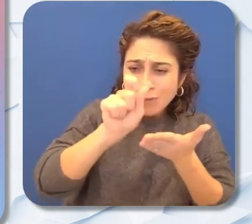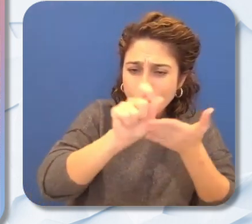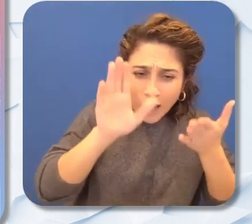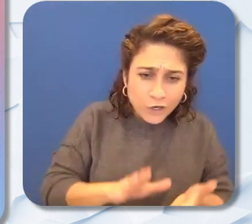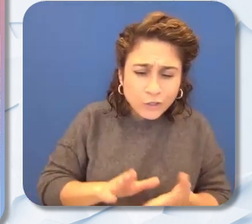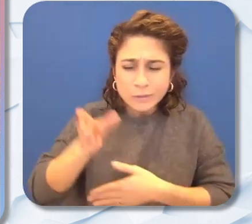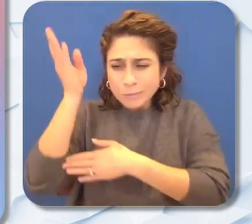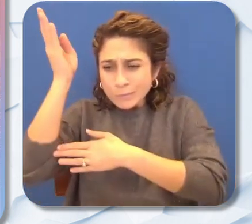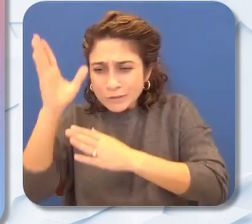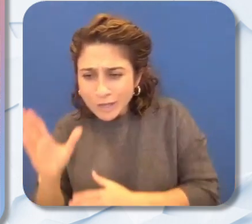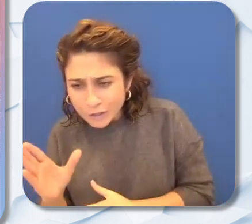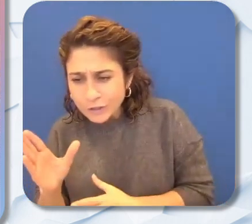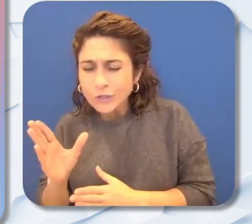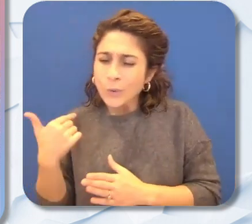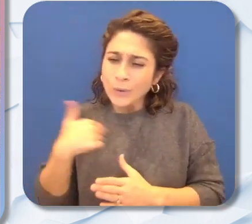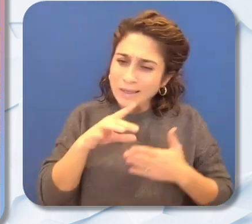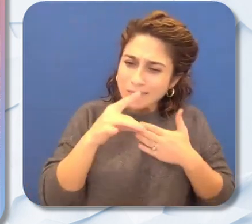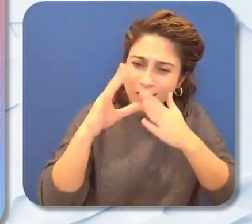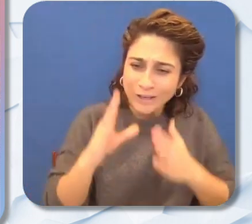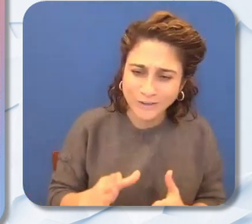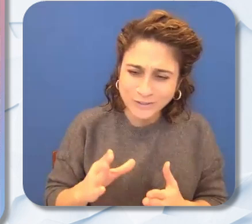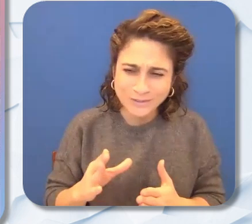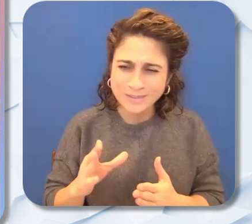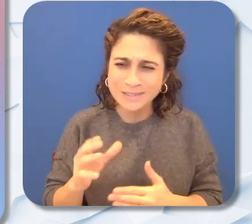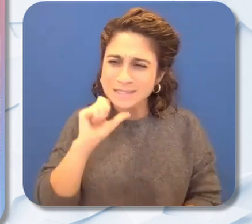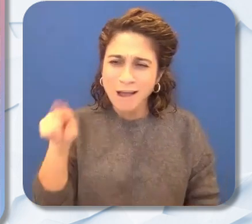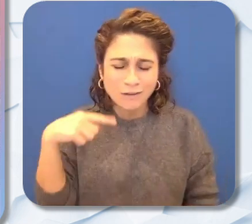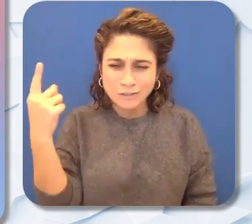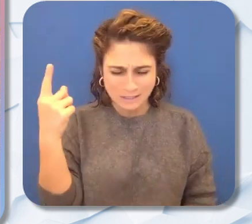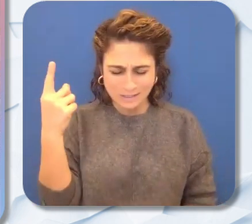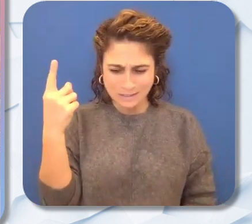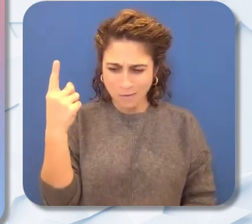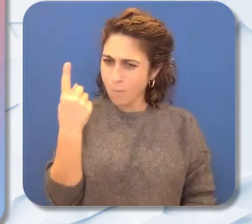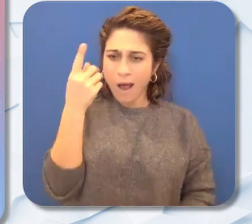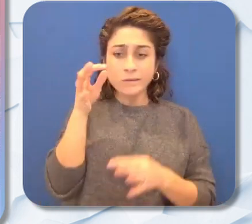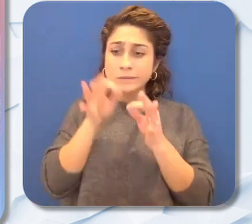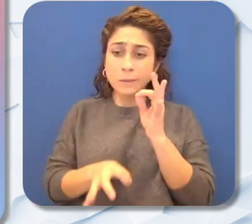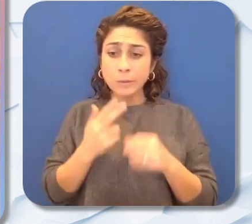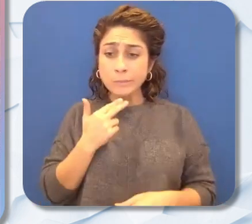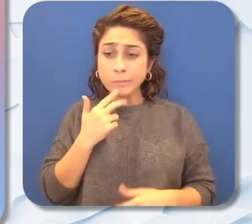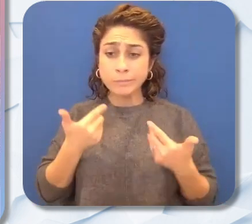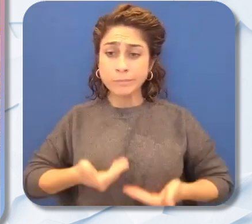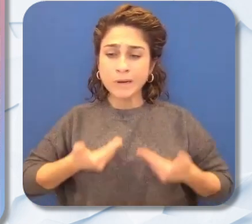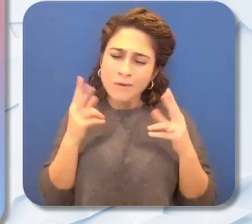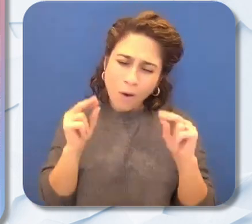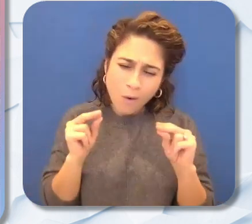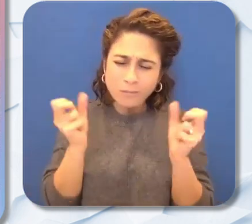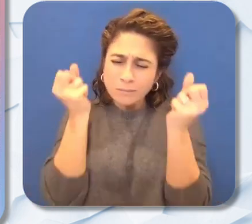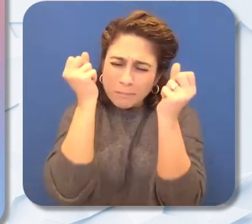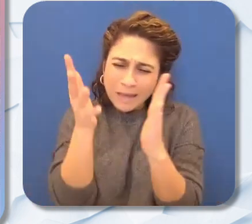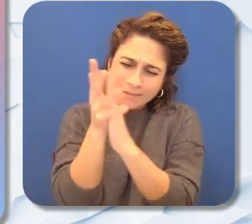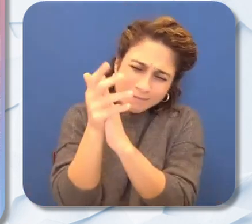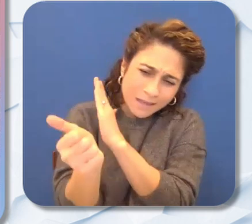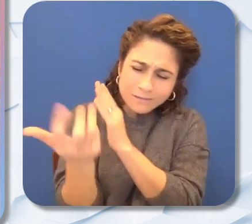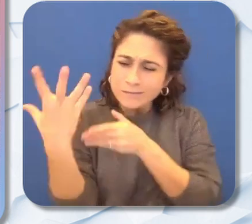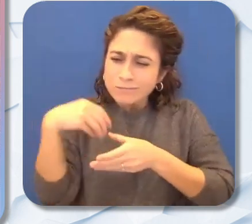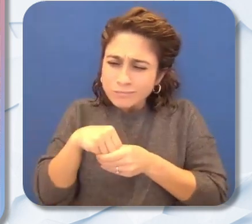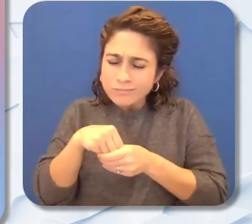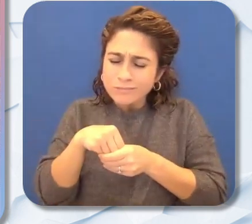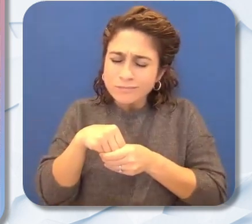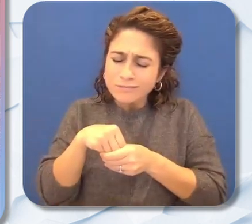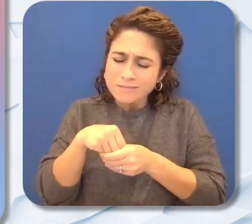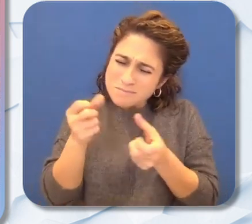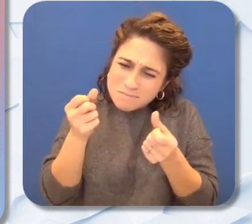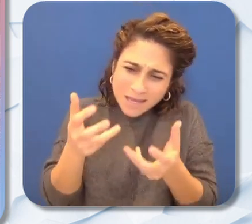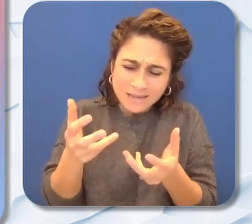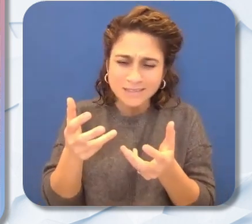We don't just come in one line. We come with a multitude of gifts and talents and treasures.